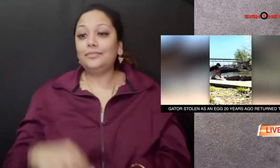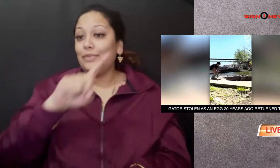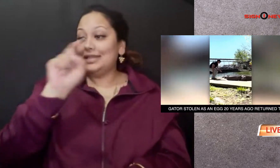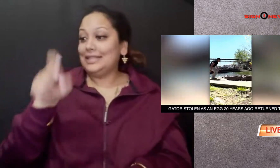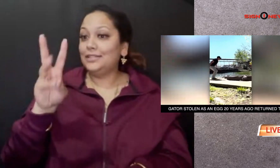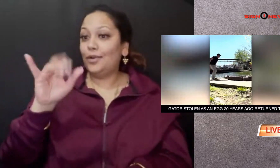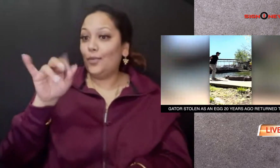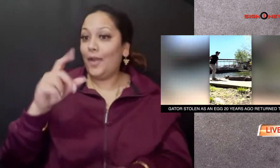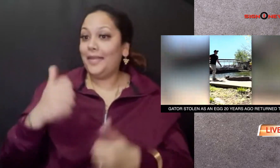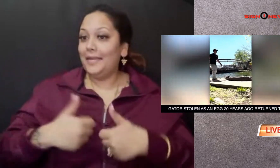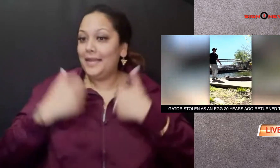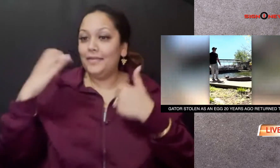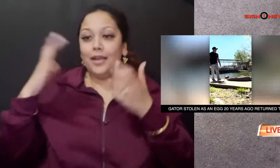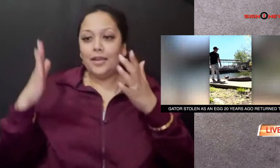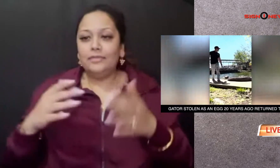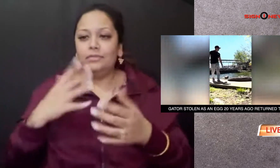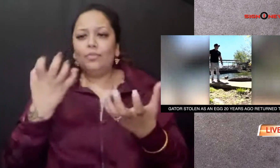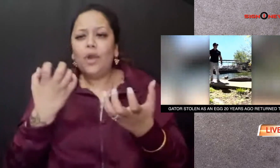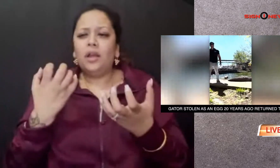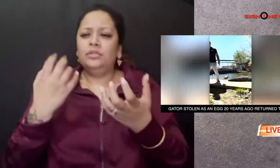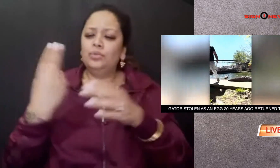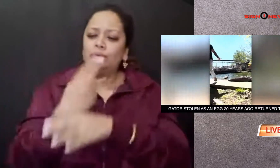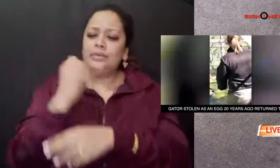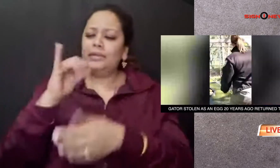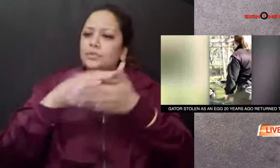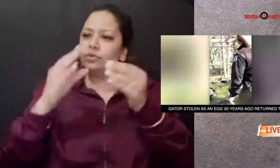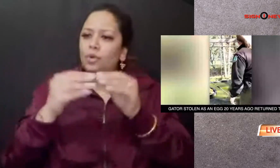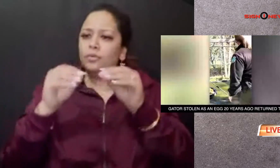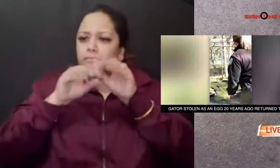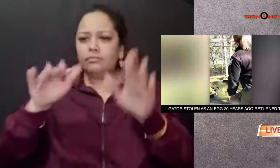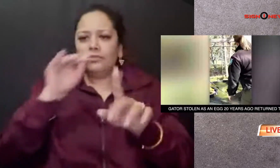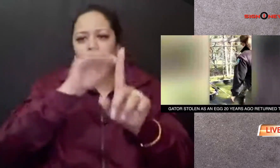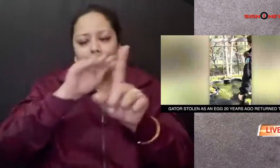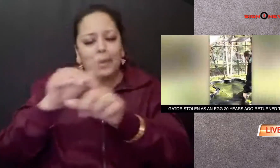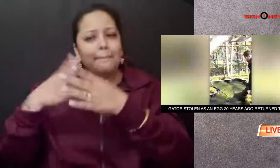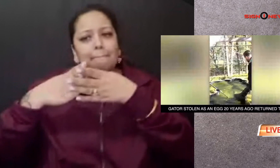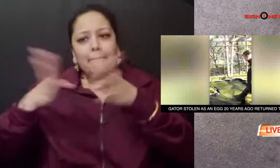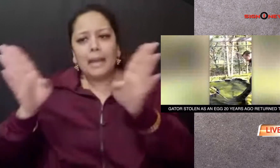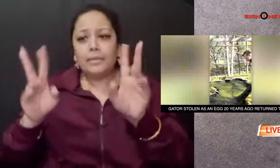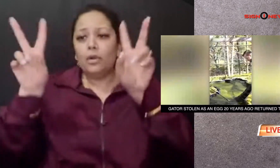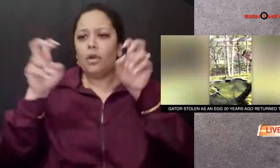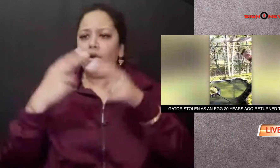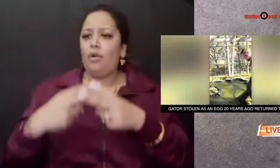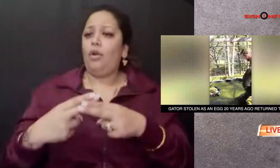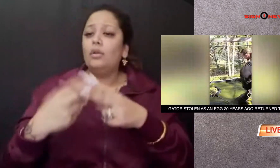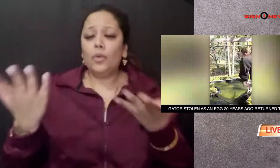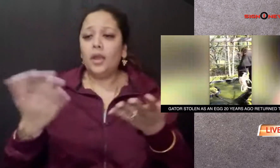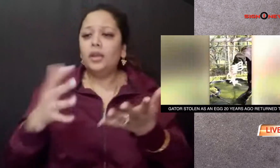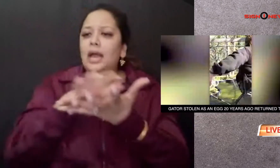Texas Wildlife officials want to use this story to remind the public that quote alligators. Don't